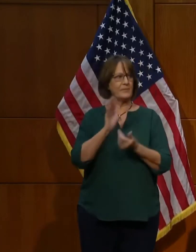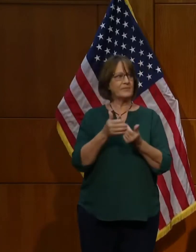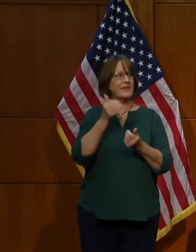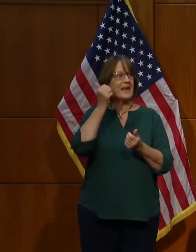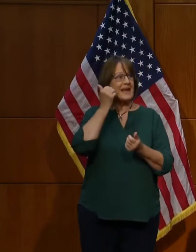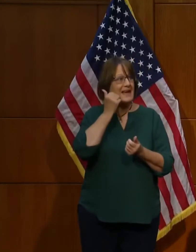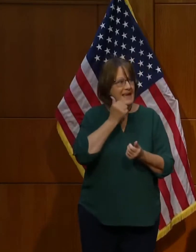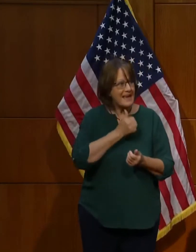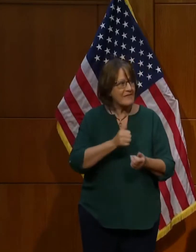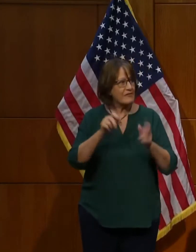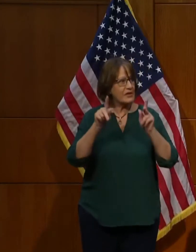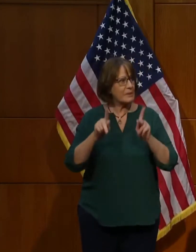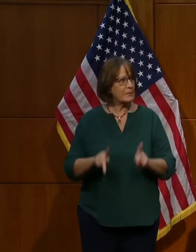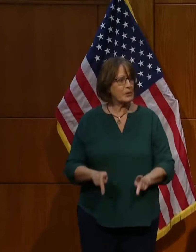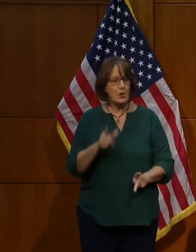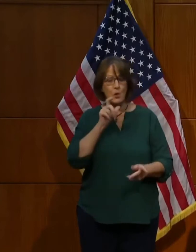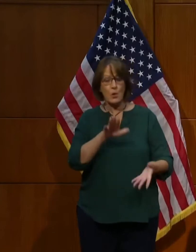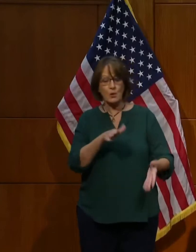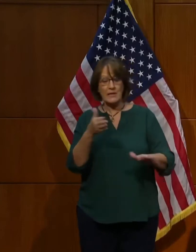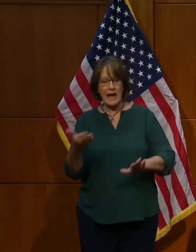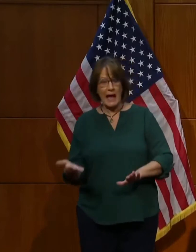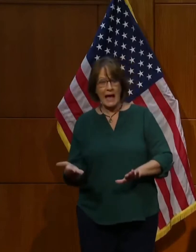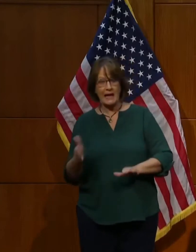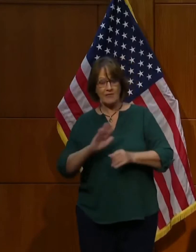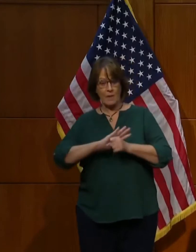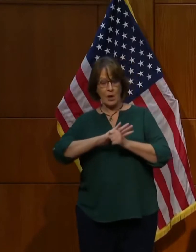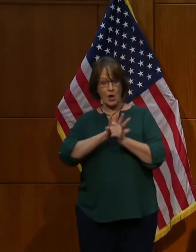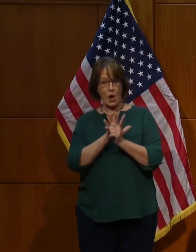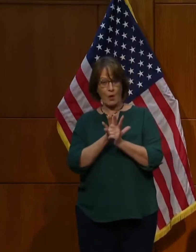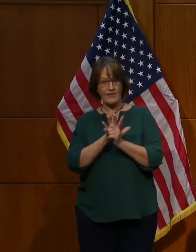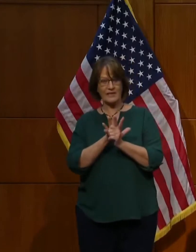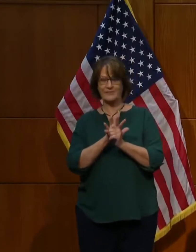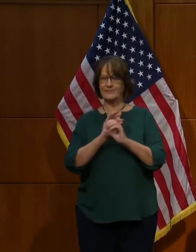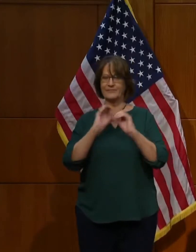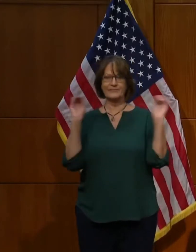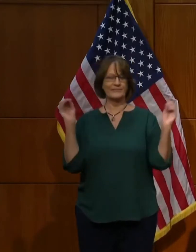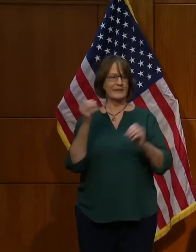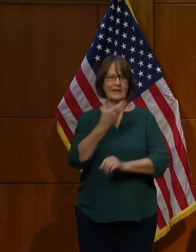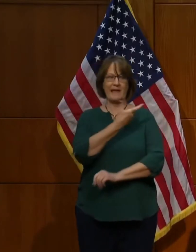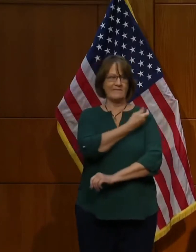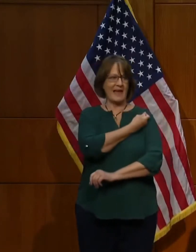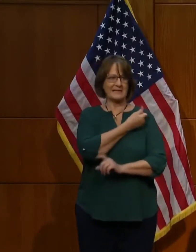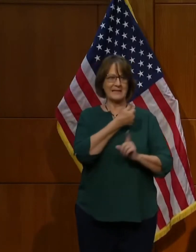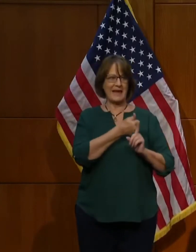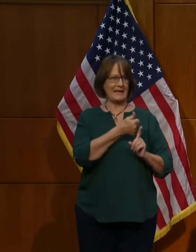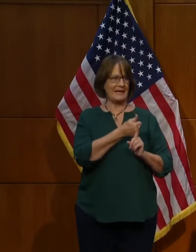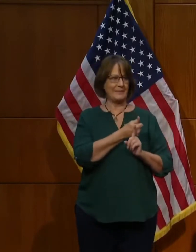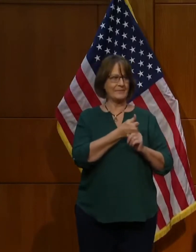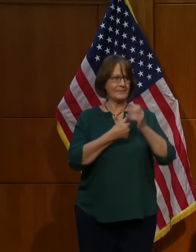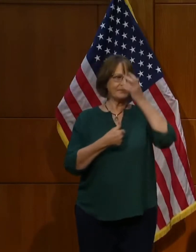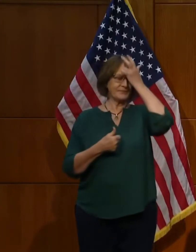who has died from COVID. Has been unvaccinated. As I said,